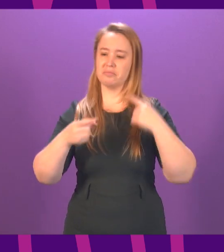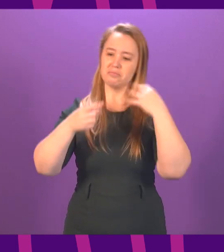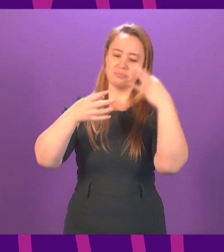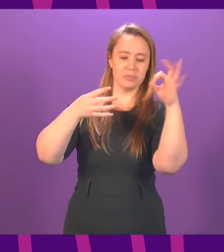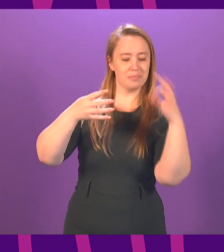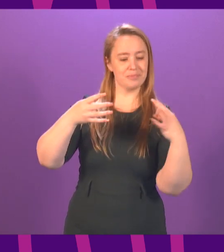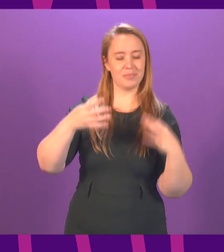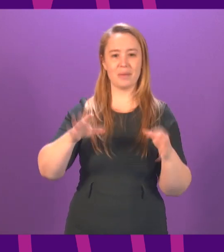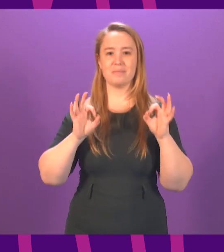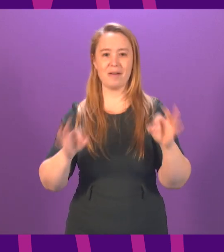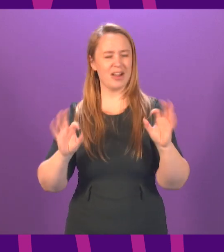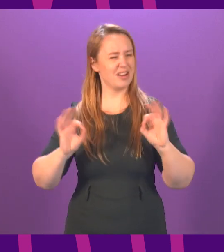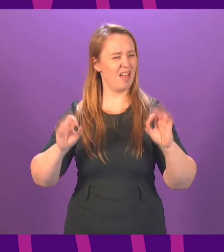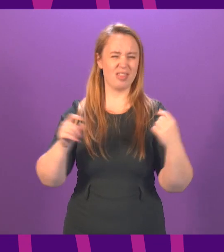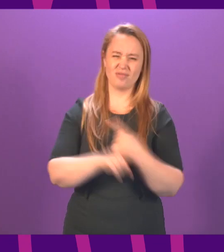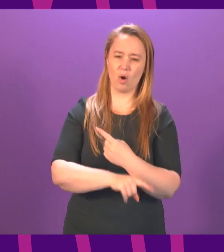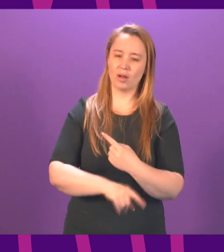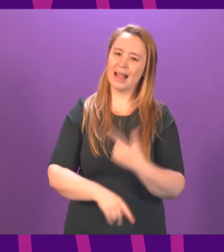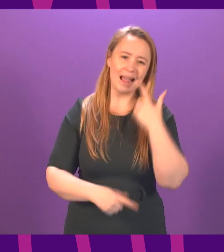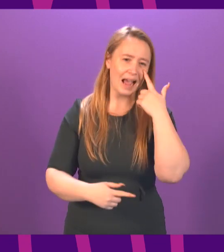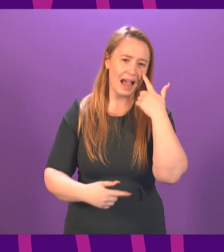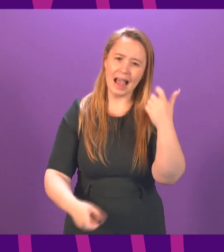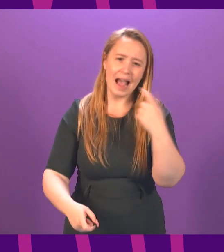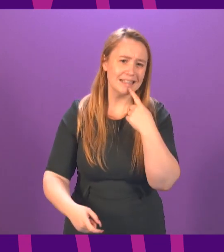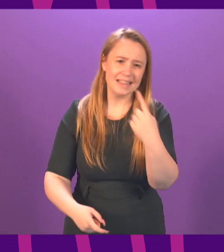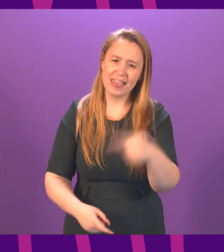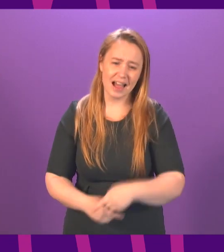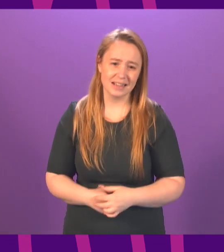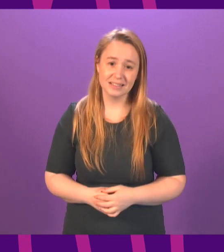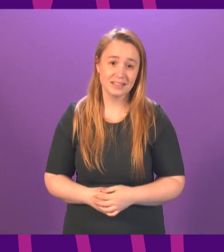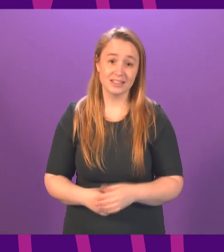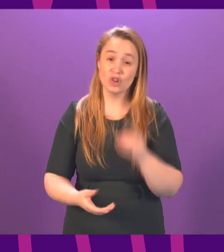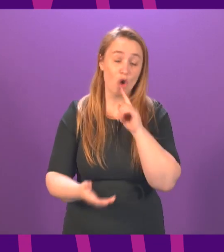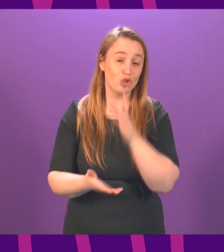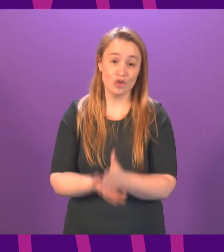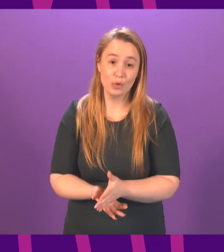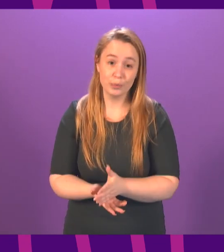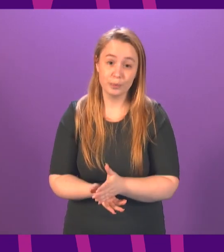and that we did not get anything wrong, because that is not the case. However,